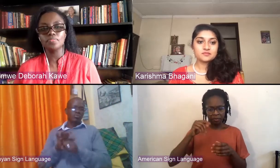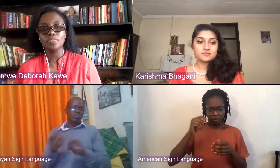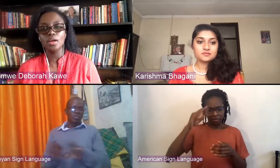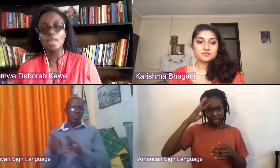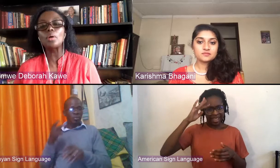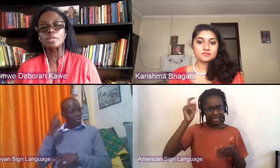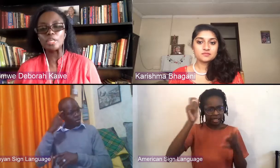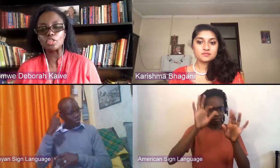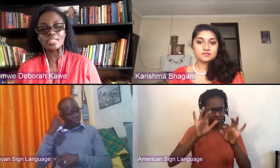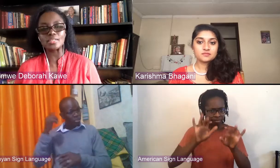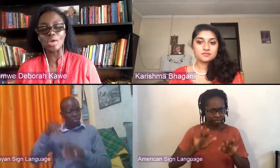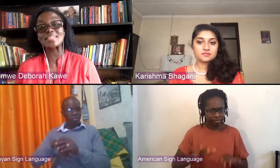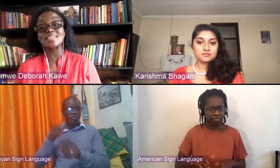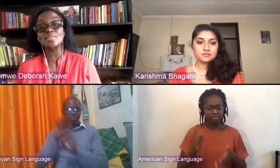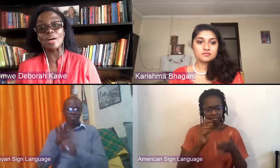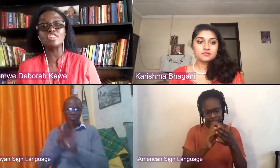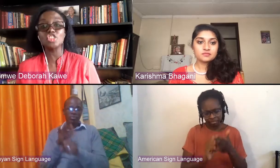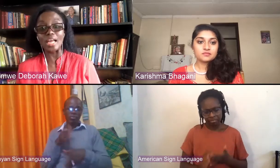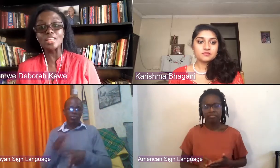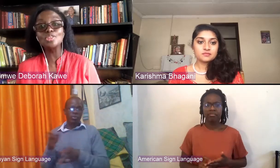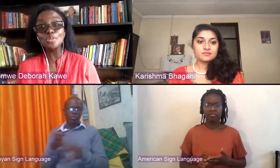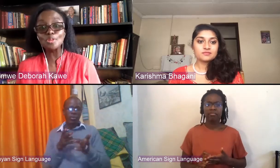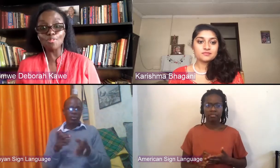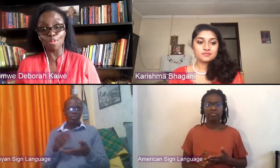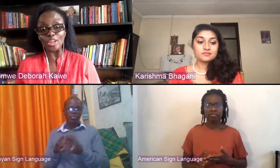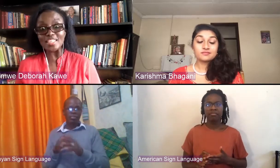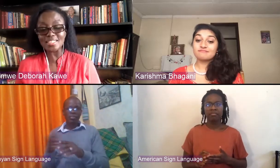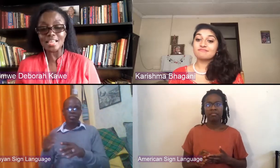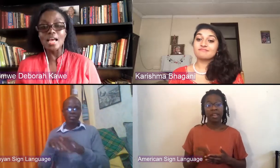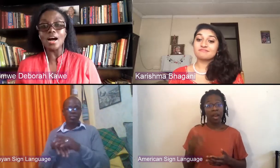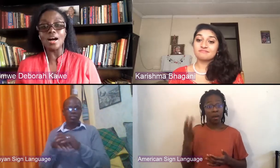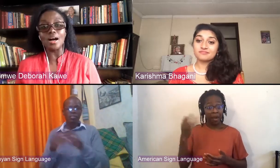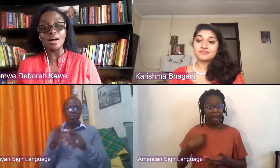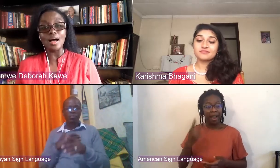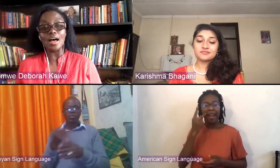allowing me to access my childhood voice and performance